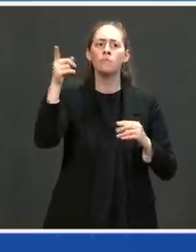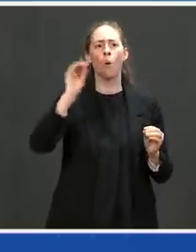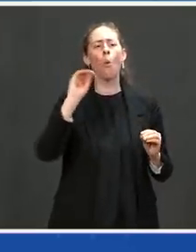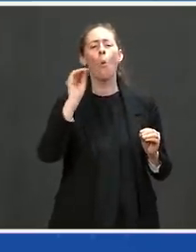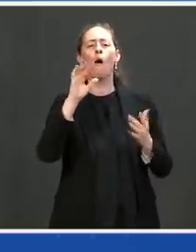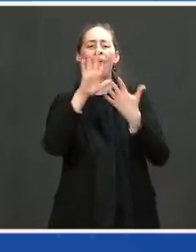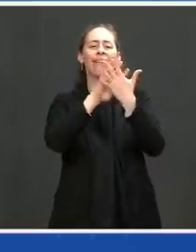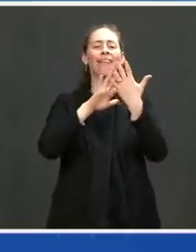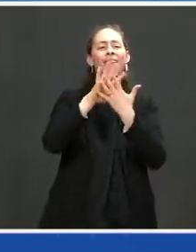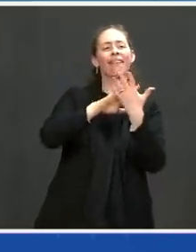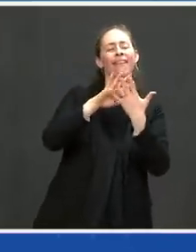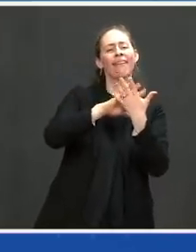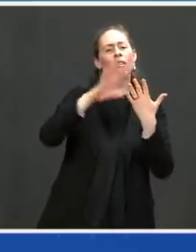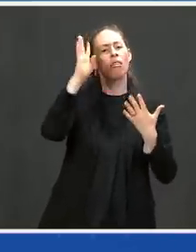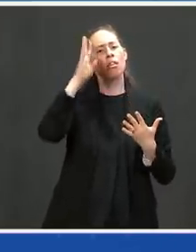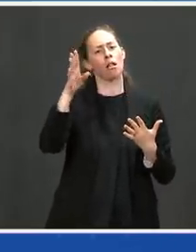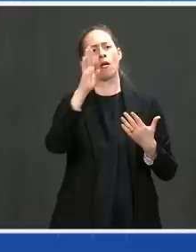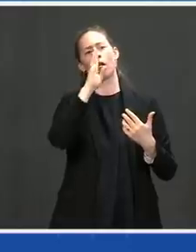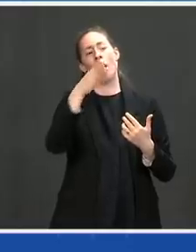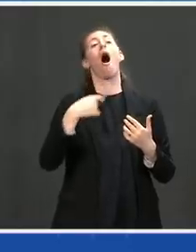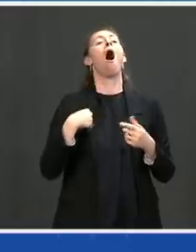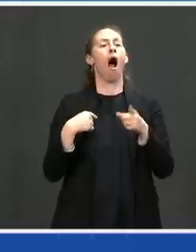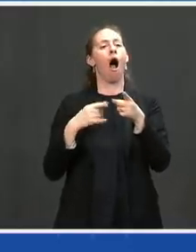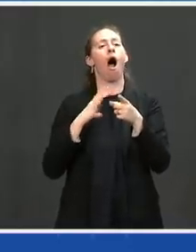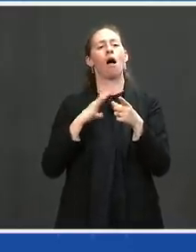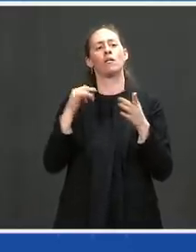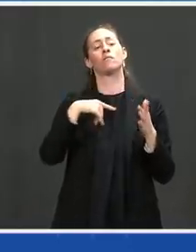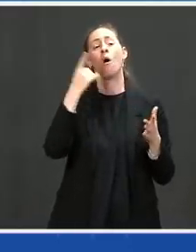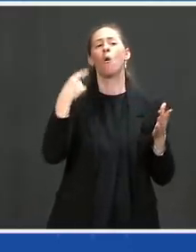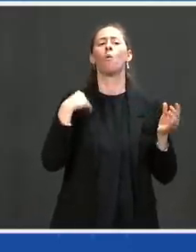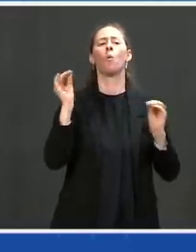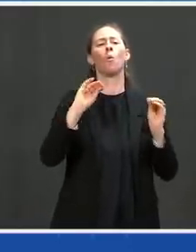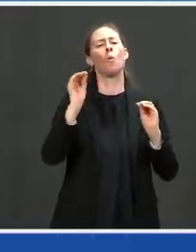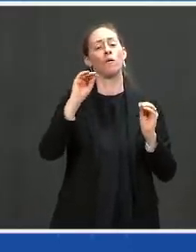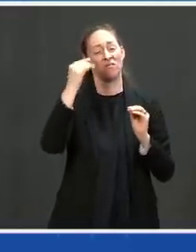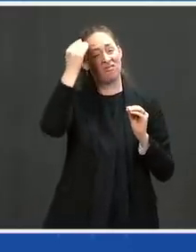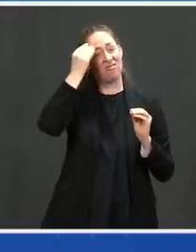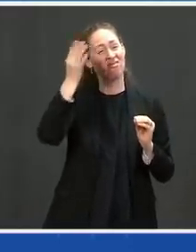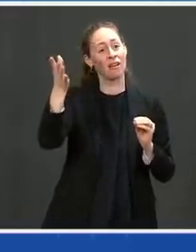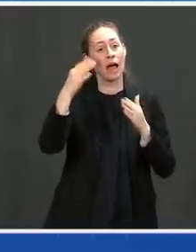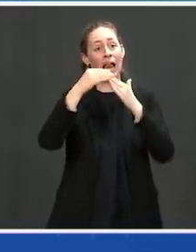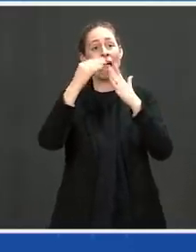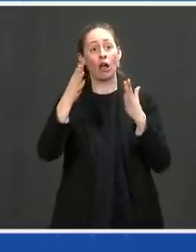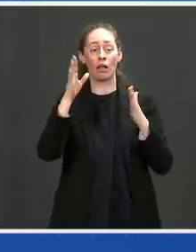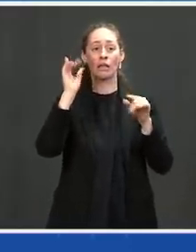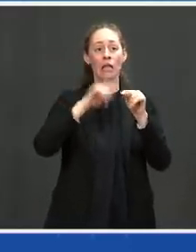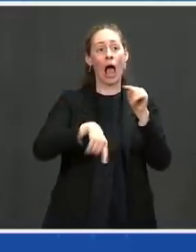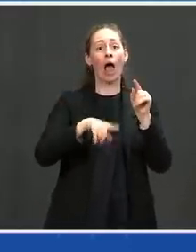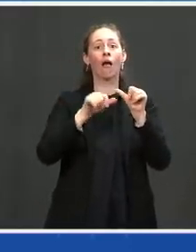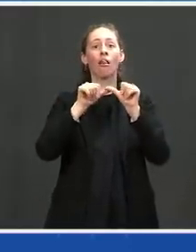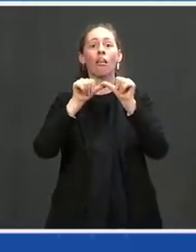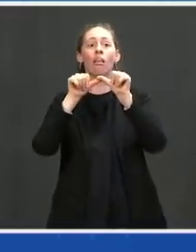No leader can be sustained in his position or her position unless they represent the values of the country.